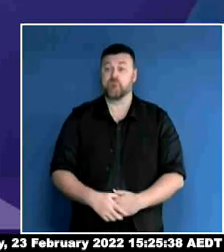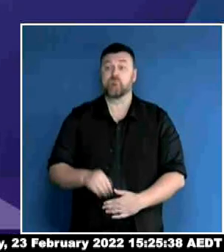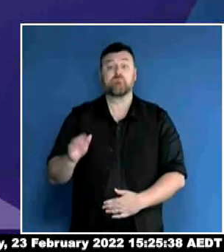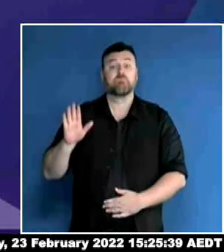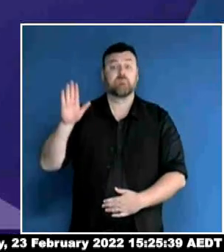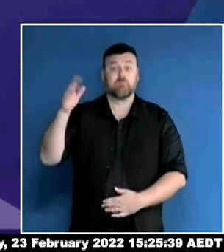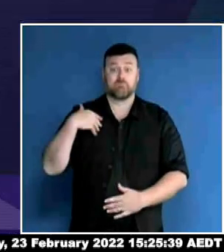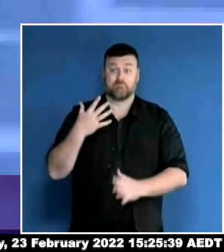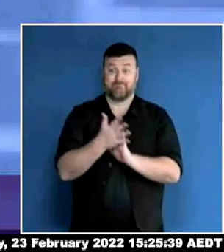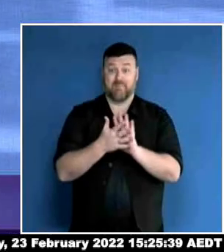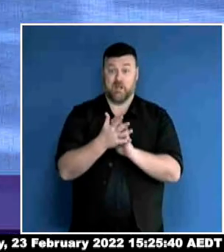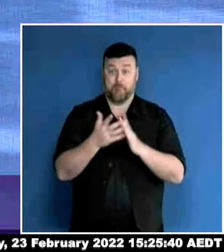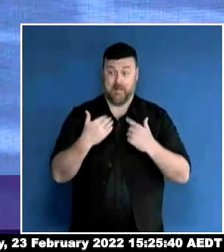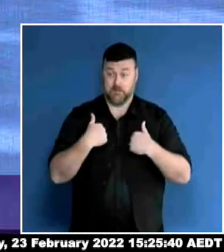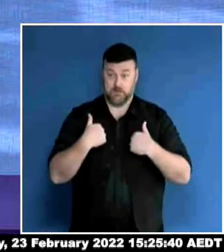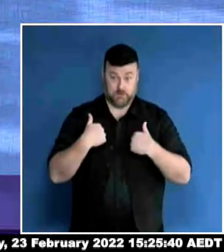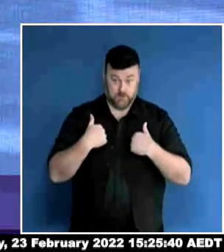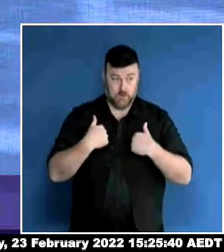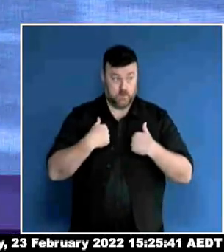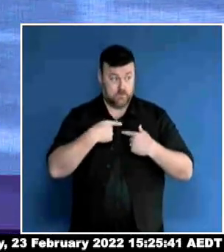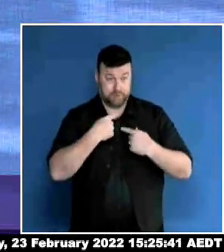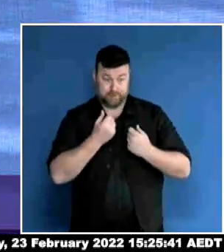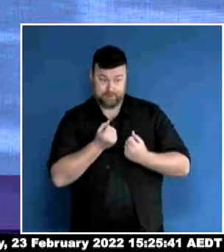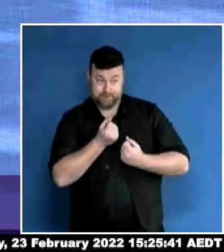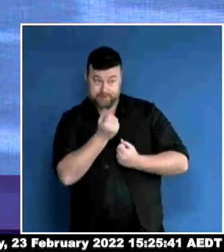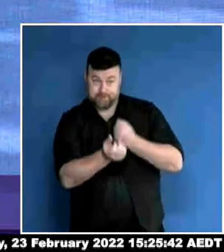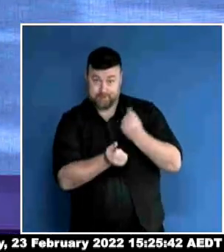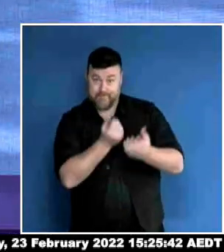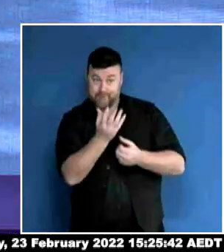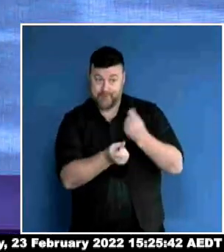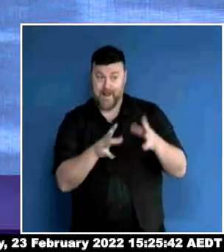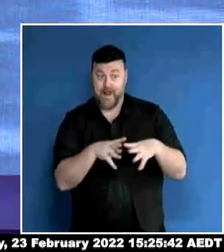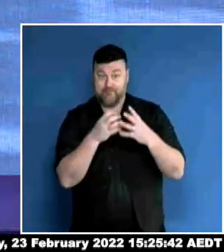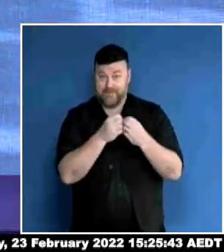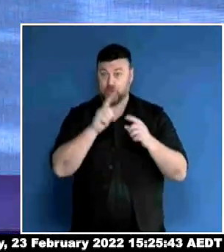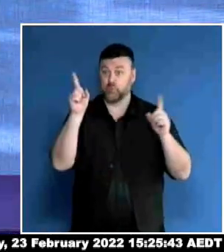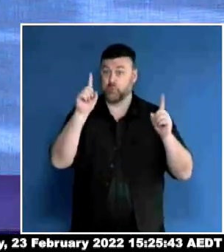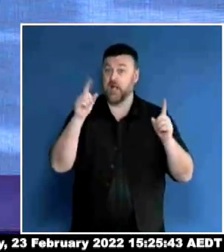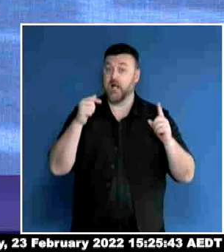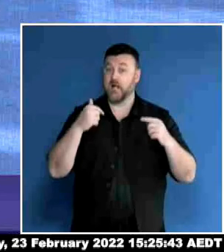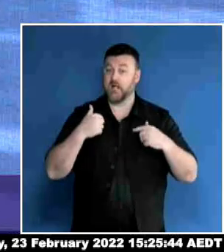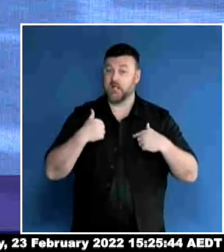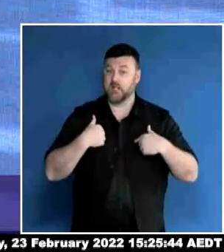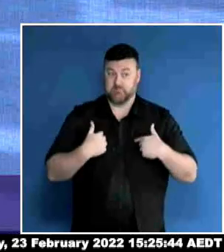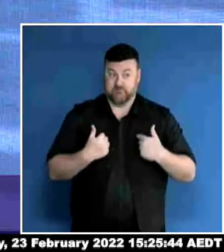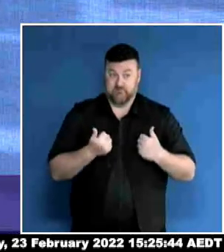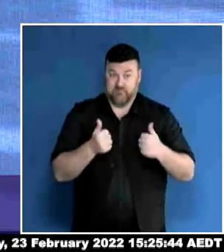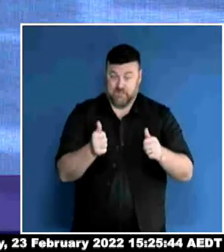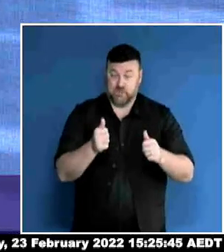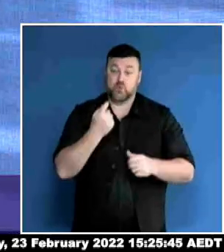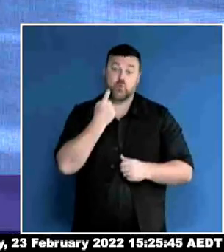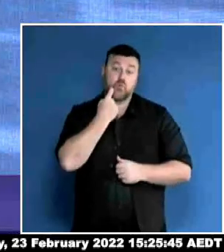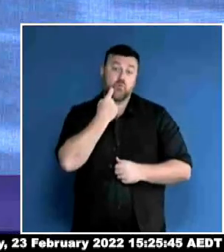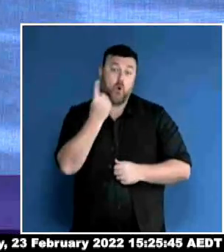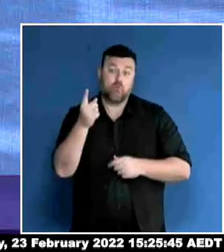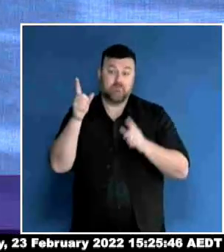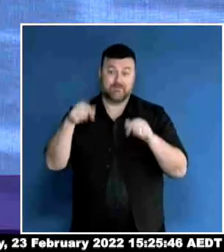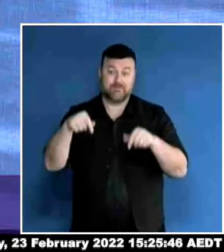today. Tomorrow, we will resume at 10 am, and Ms Dowsett is taking most of the